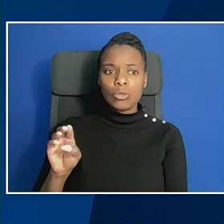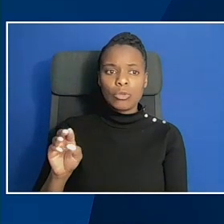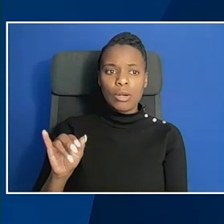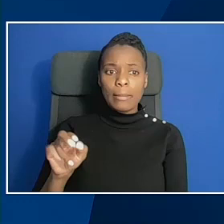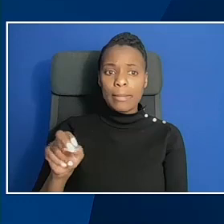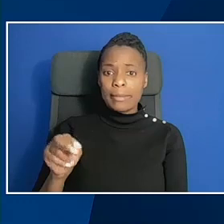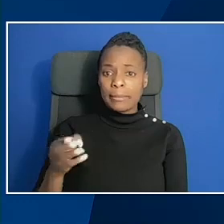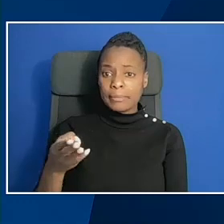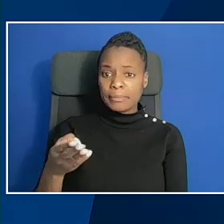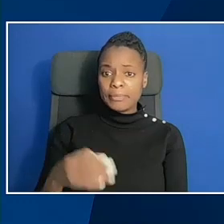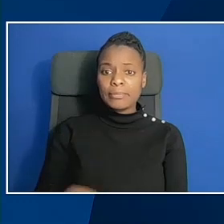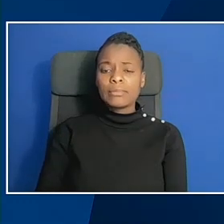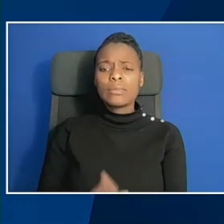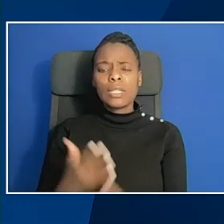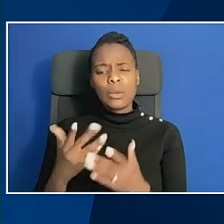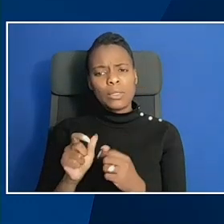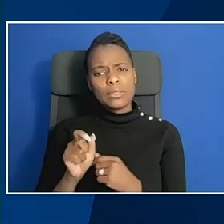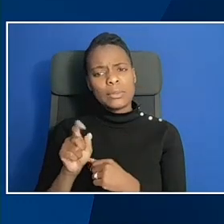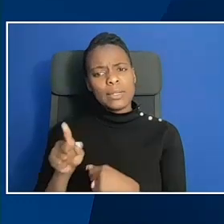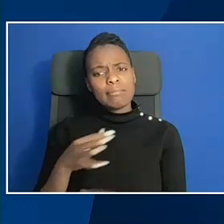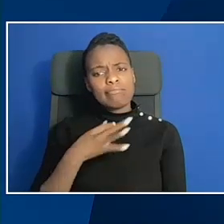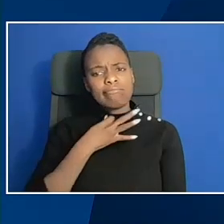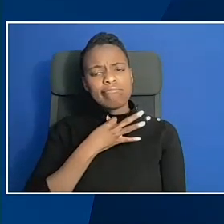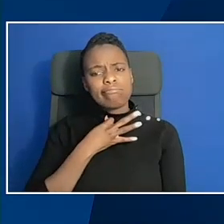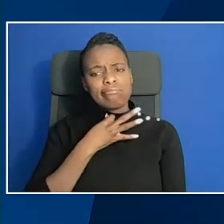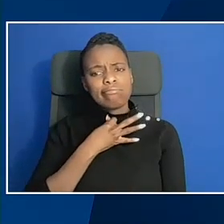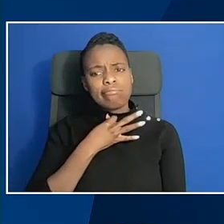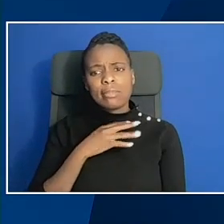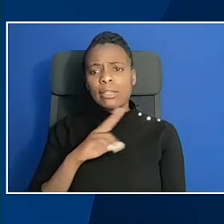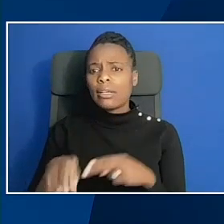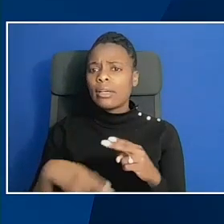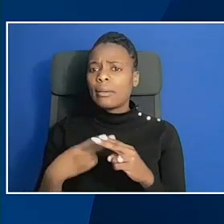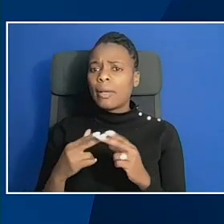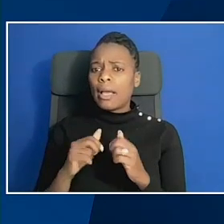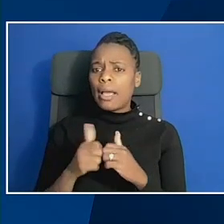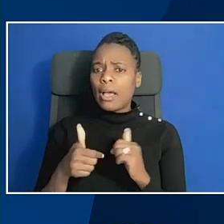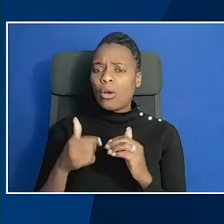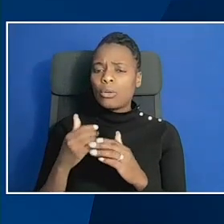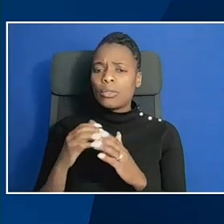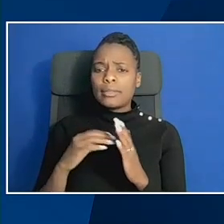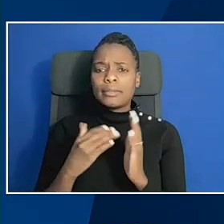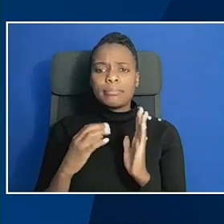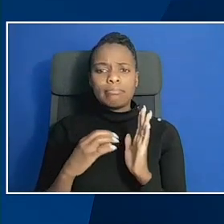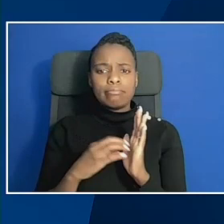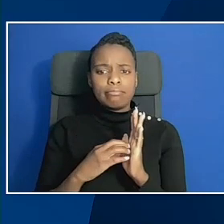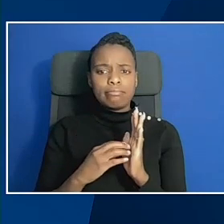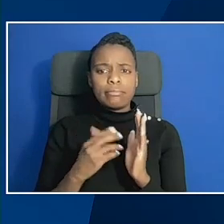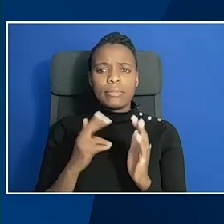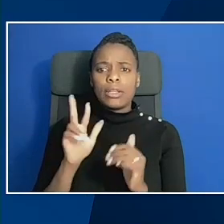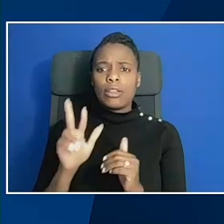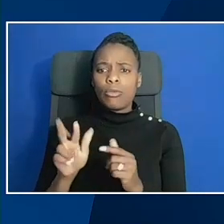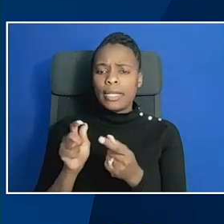I just want to ask. I just am curious about how this subsection (3) is modified or related to